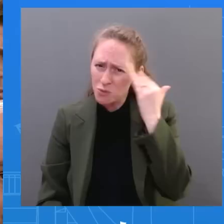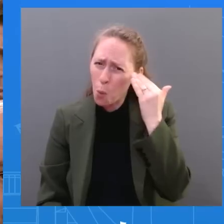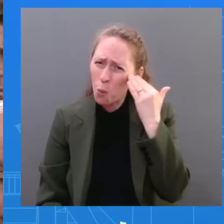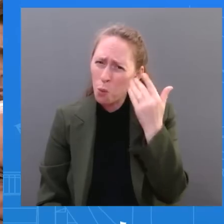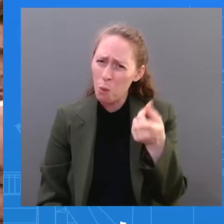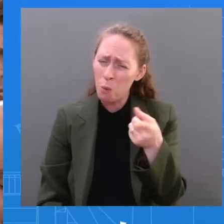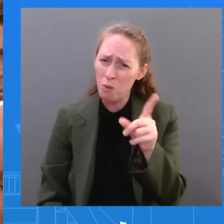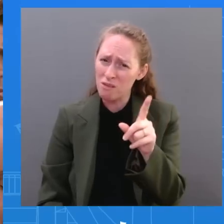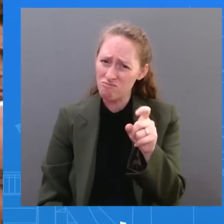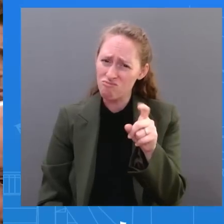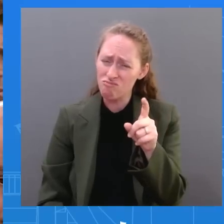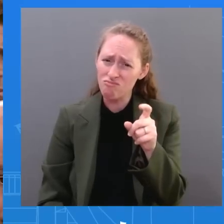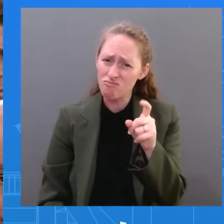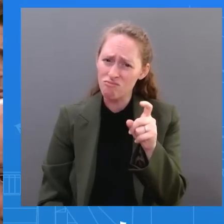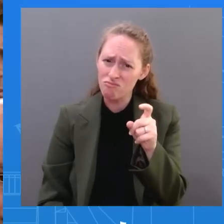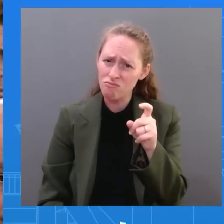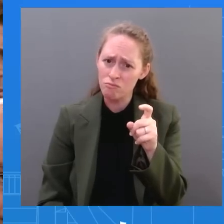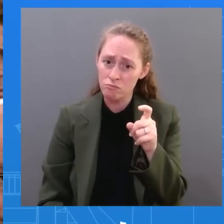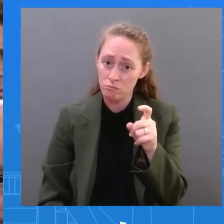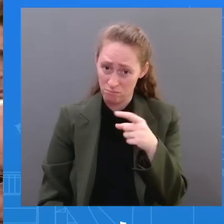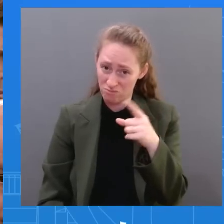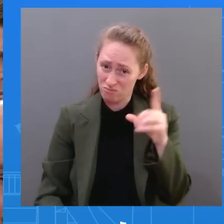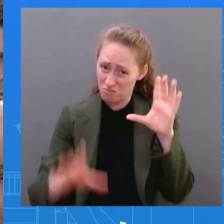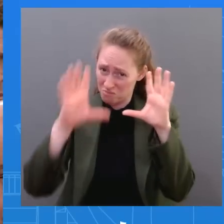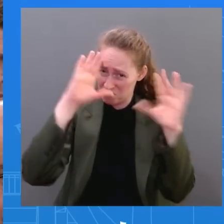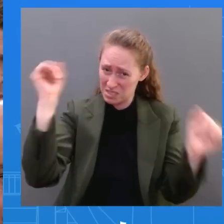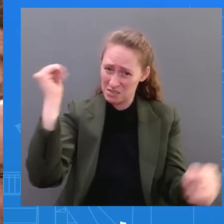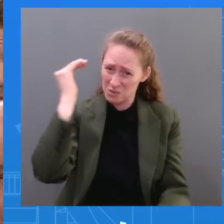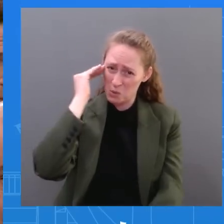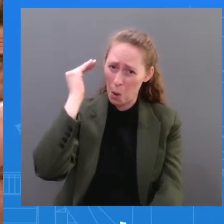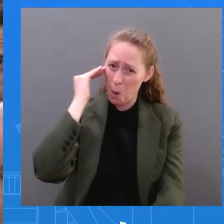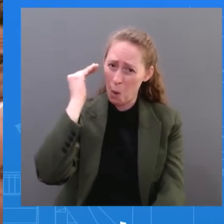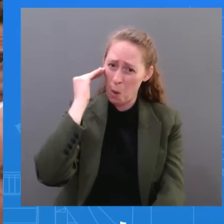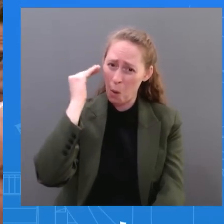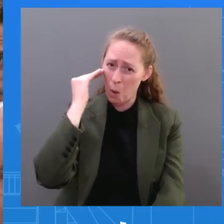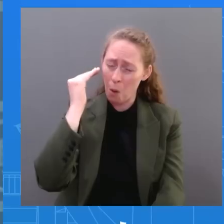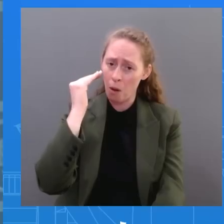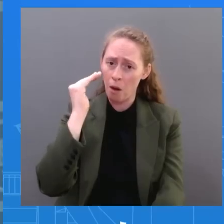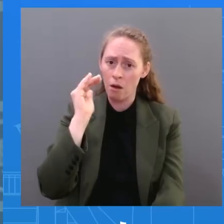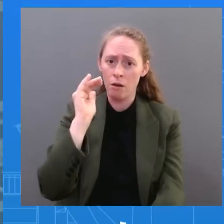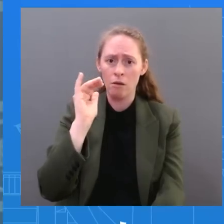that was meant to ease paying for consumers is headed overseas? Ms. Jean-Pierre: I have not seen that report,